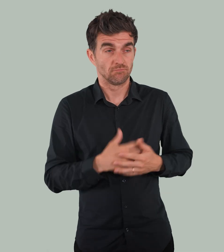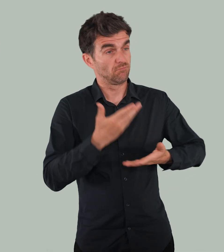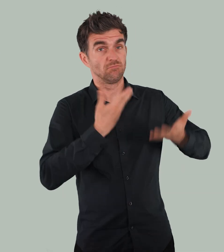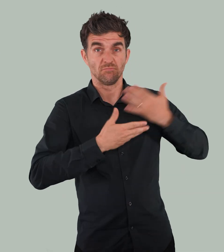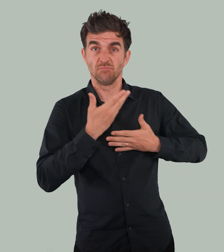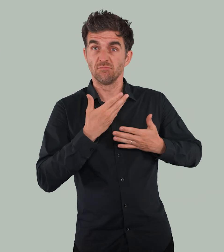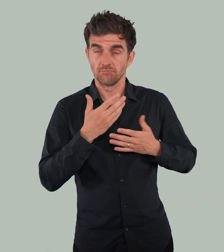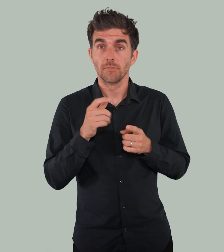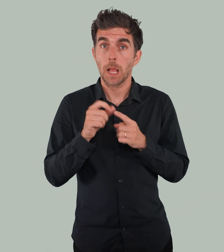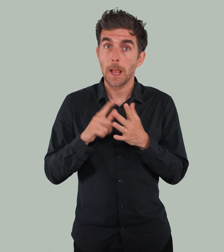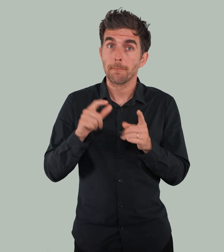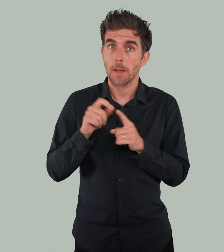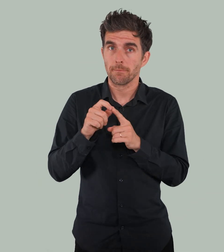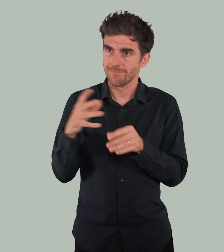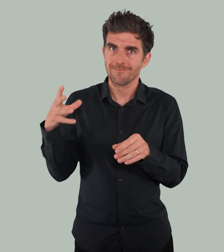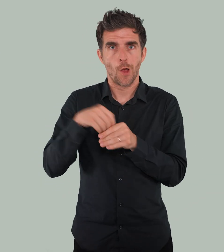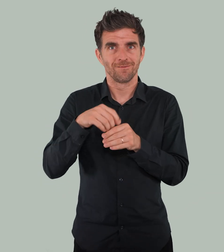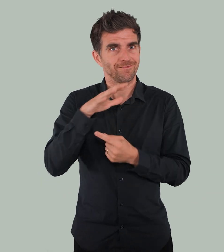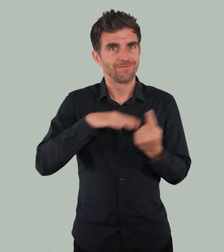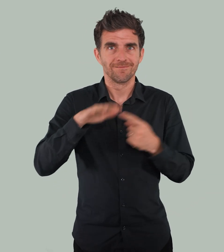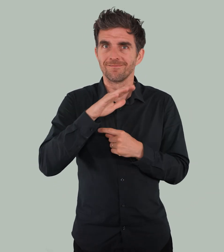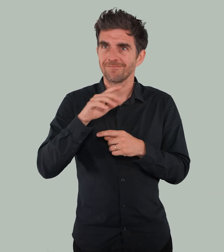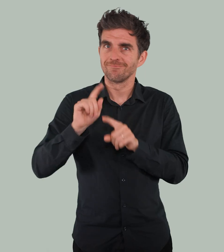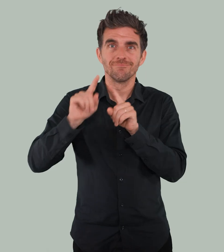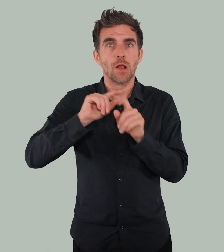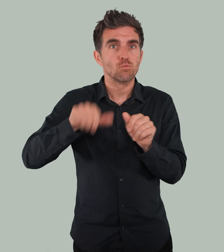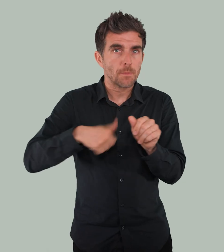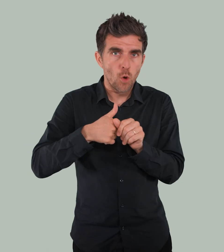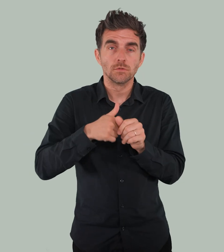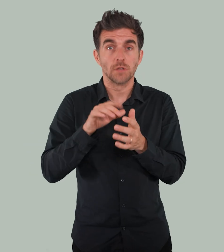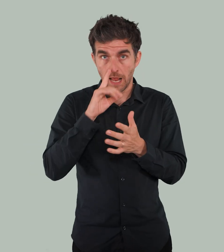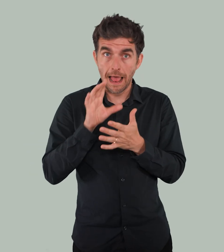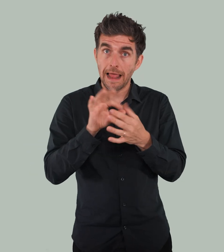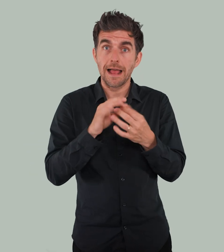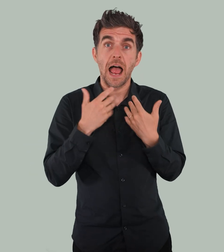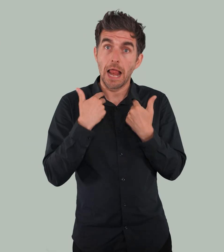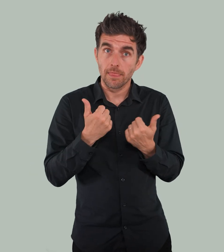Respondents describe PIP as part of a wider system of support, including links to health,